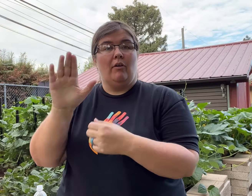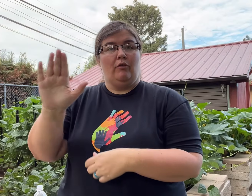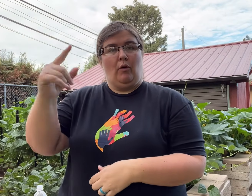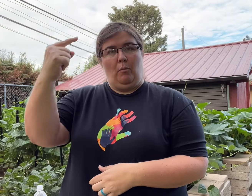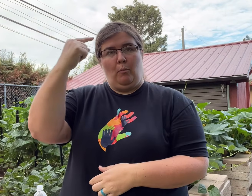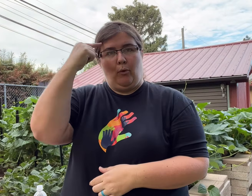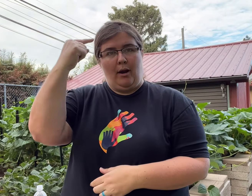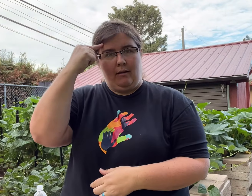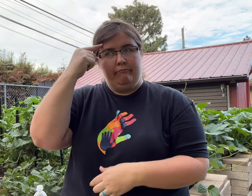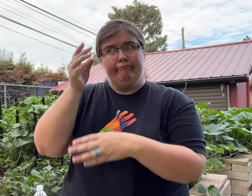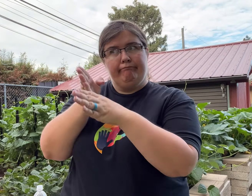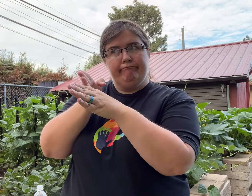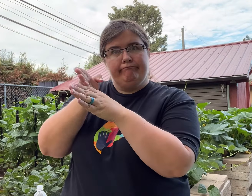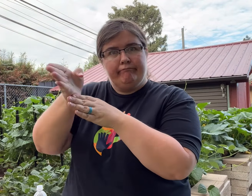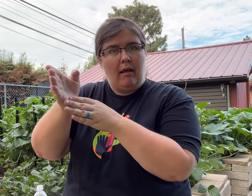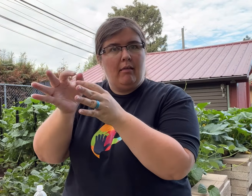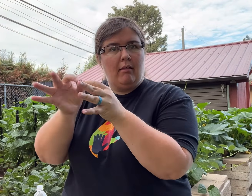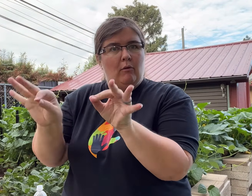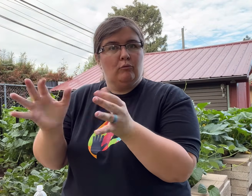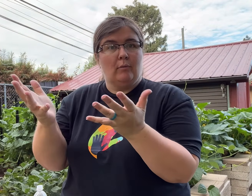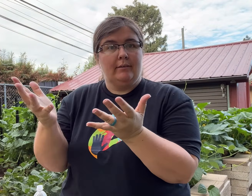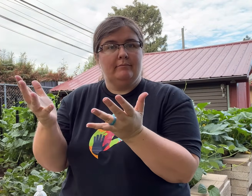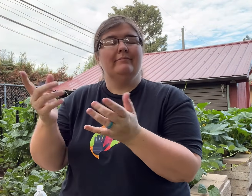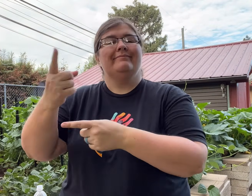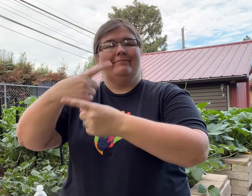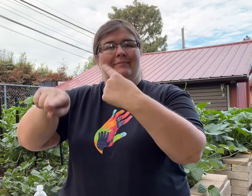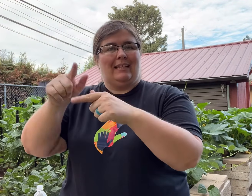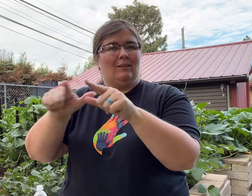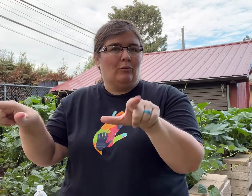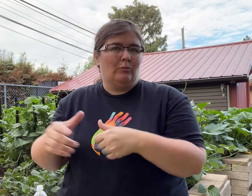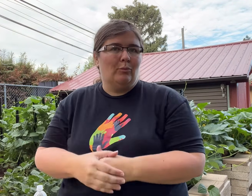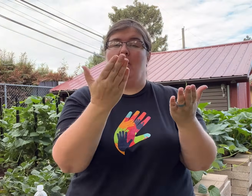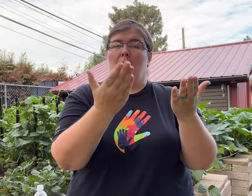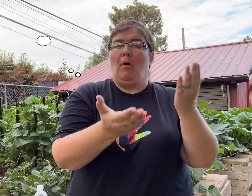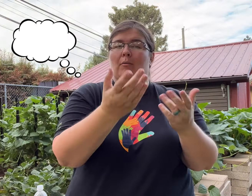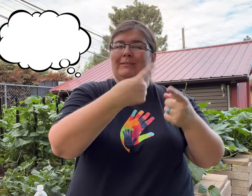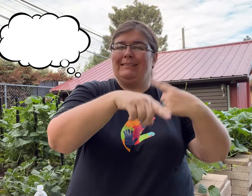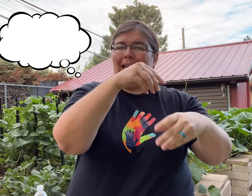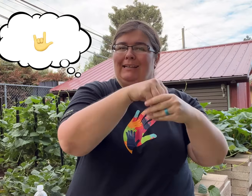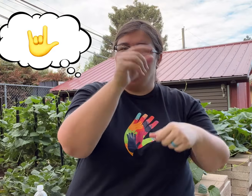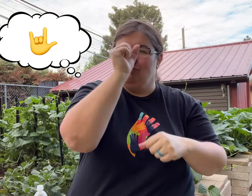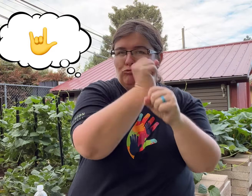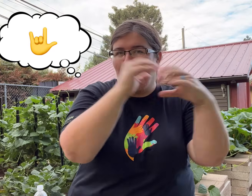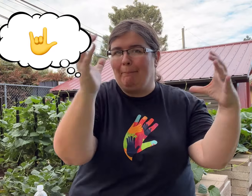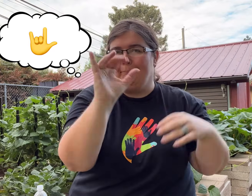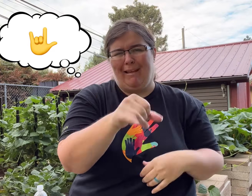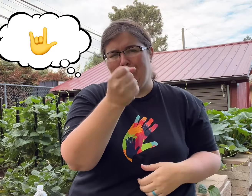then their brain's preferred language mode is, of course, sign language. And so they're probably